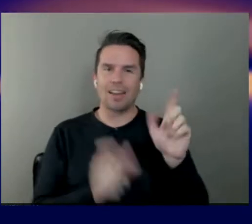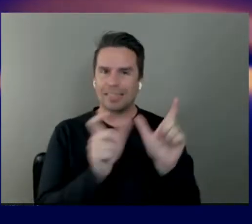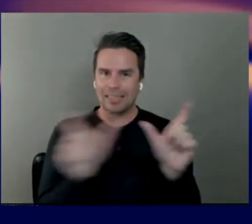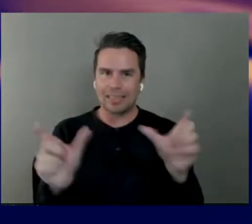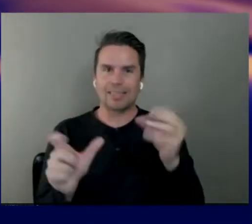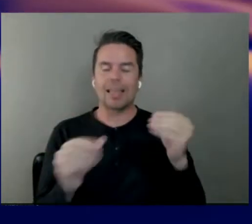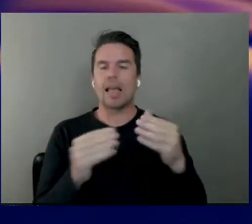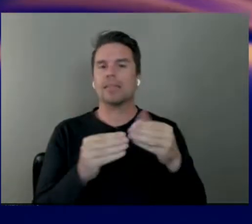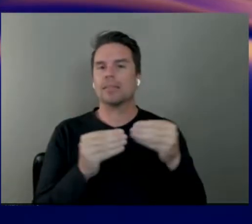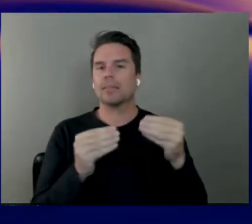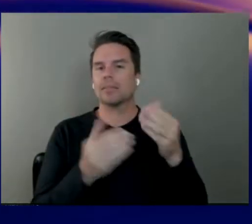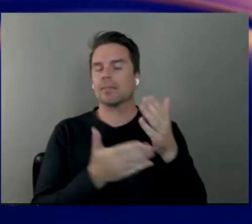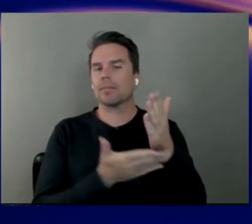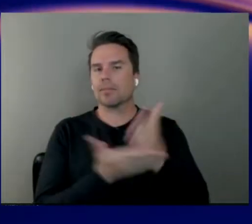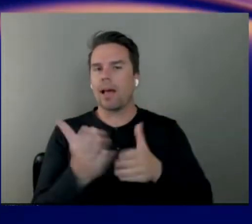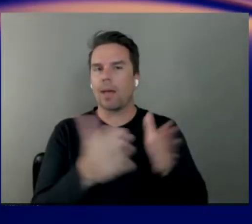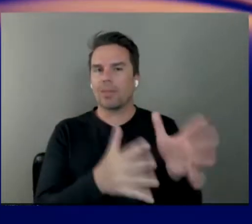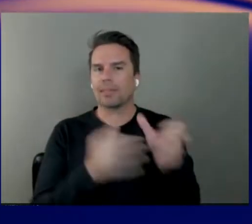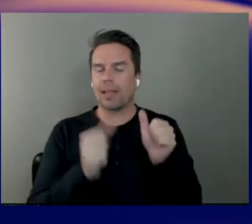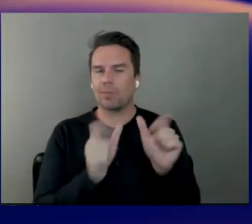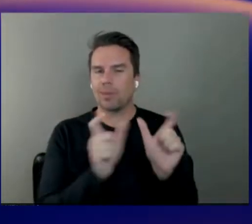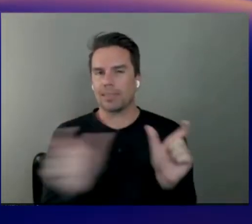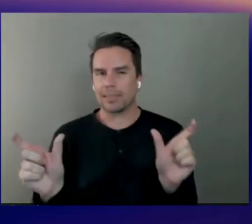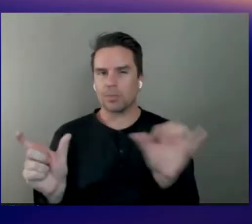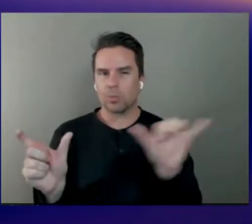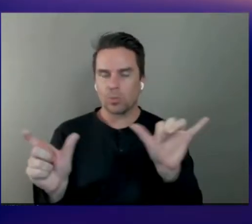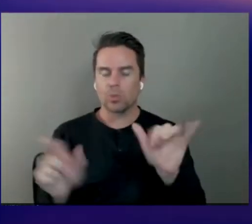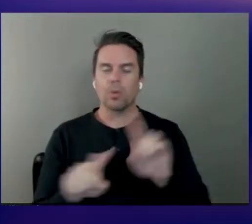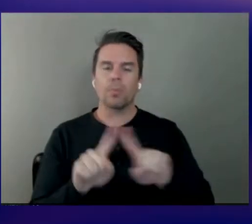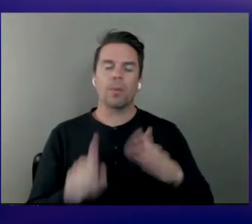but my responsibility is really to own all of the kind of marketing